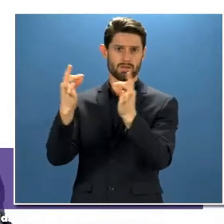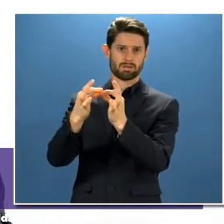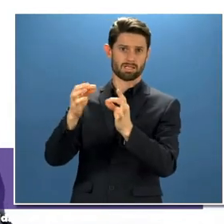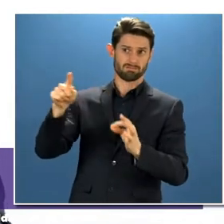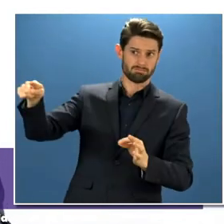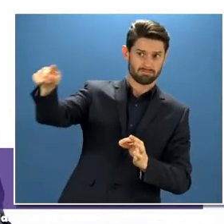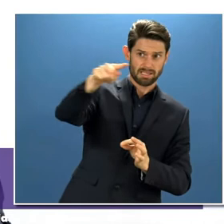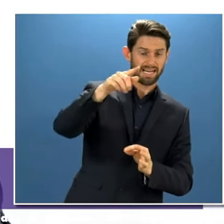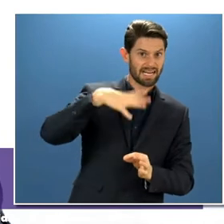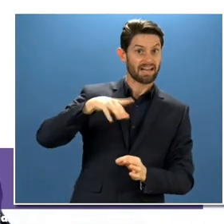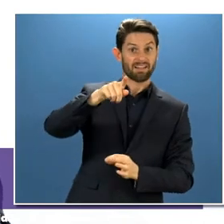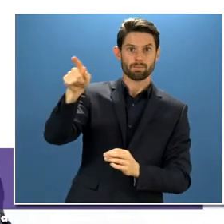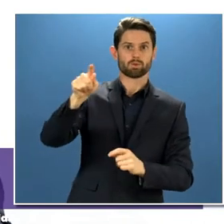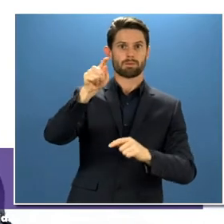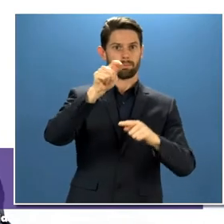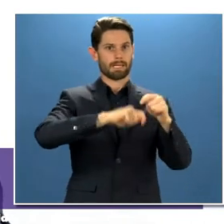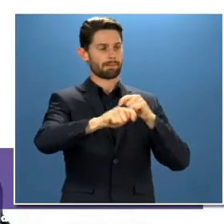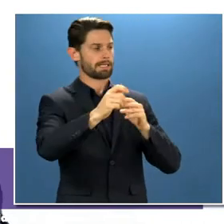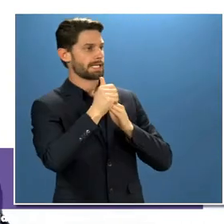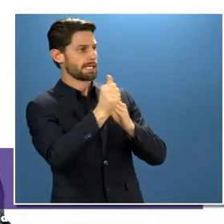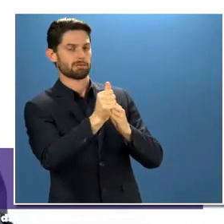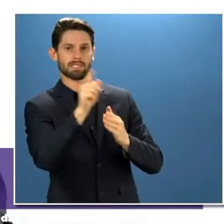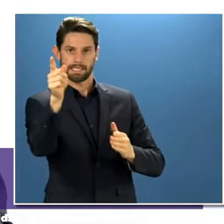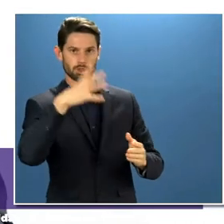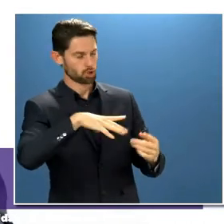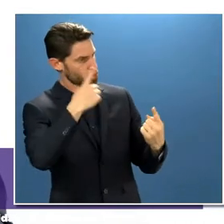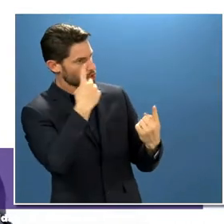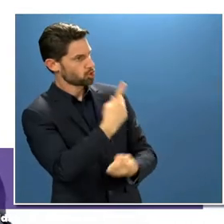and show leadership, to say that we can employ people with disability throughout